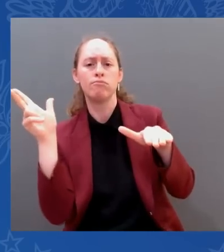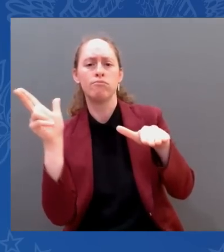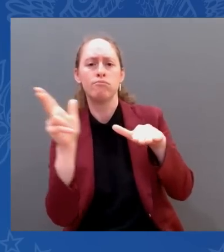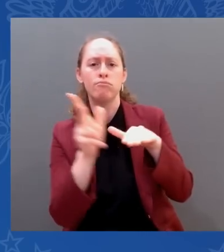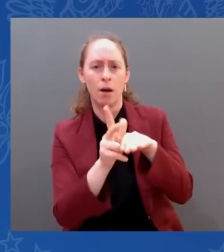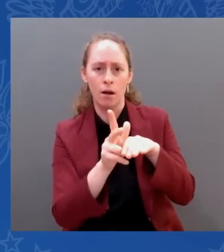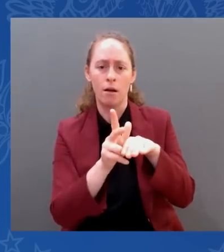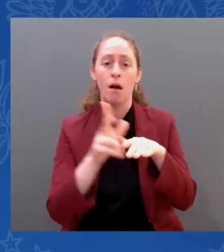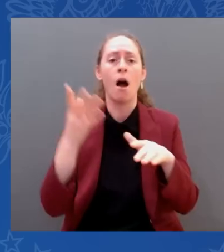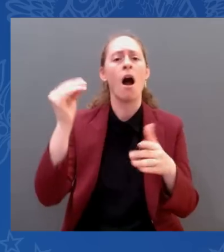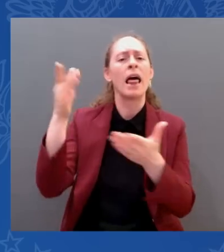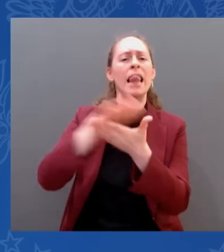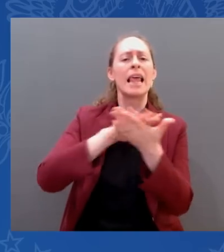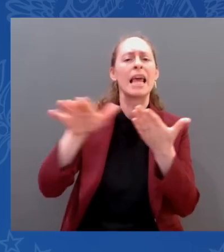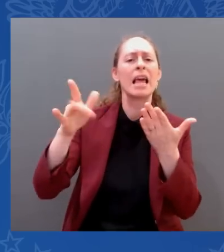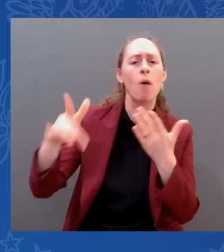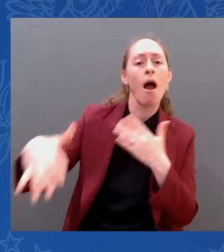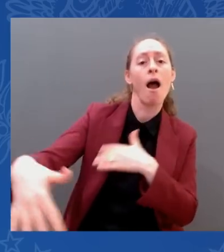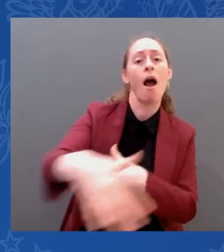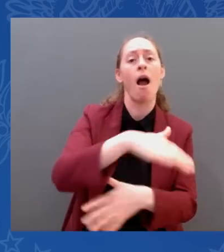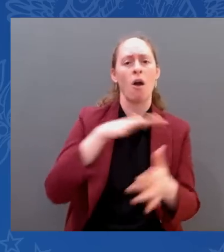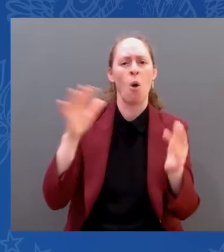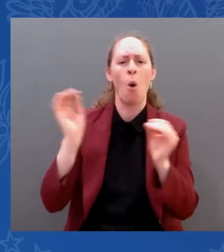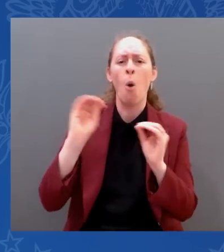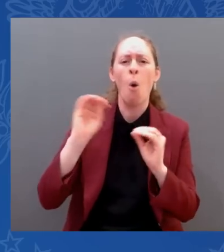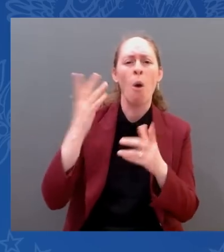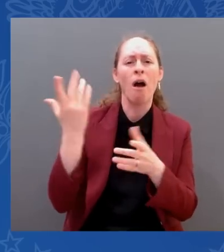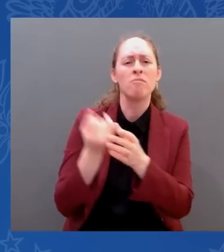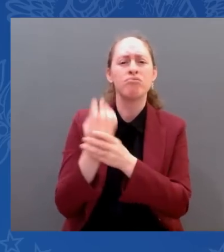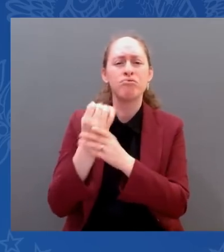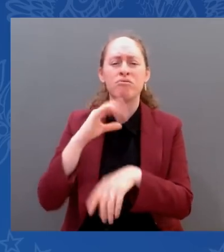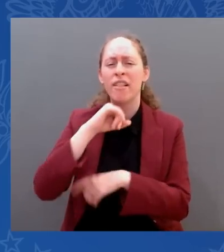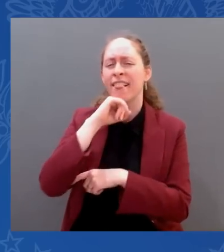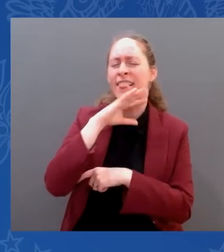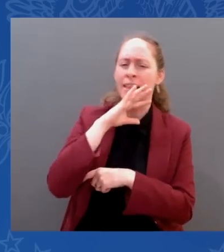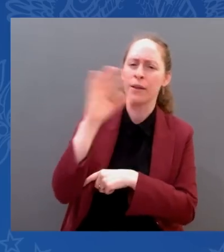thanks to the Bipartisan Infrastructure Law. Look, this is a time --